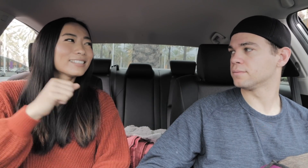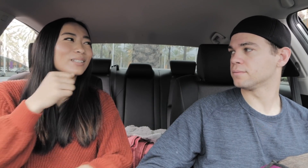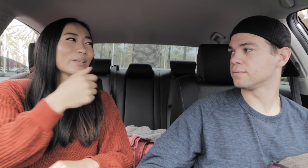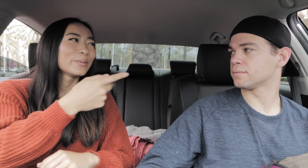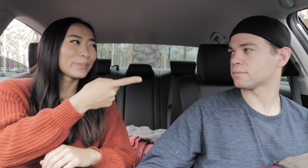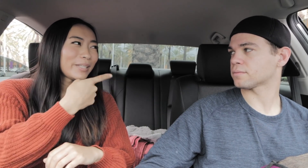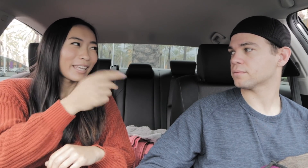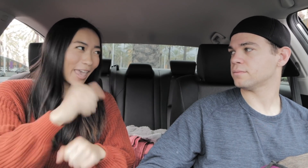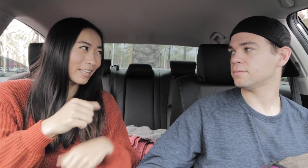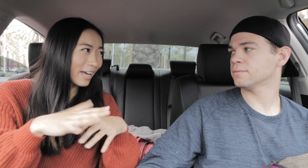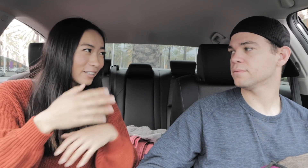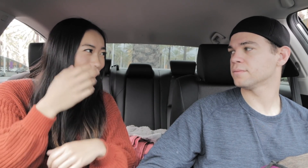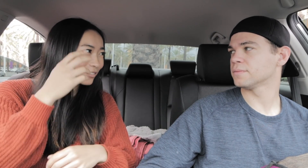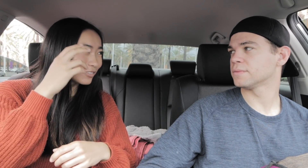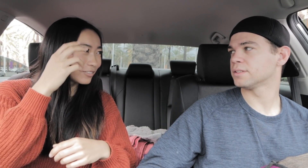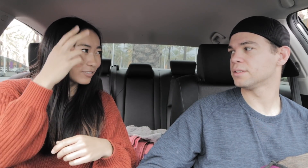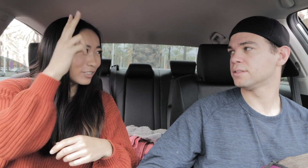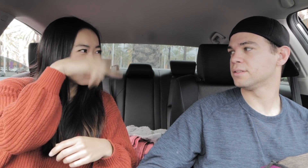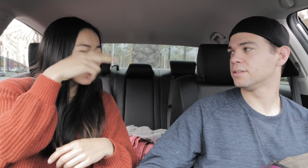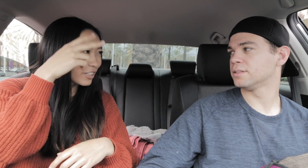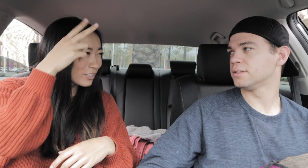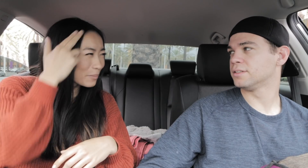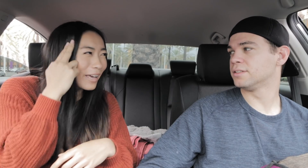we can kind of Read each other's mind